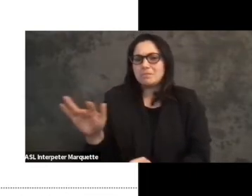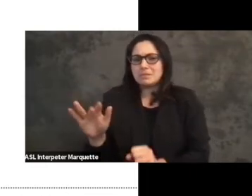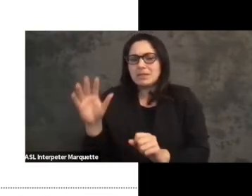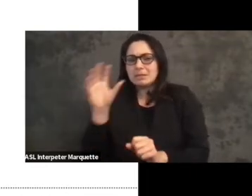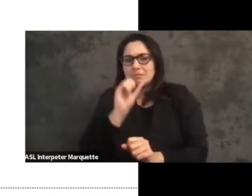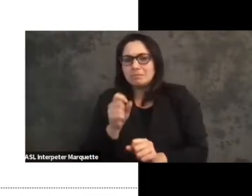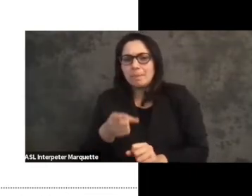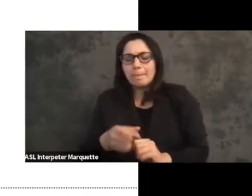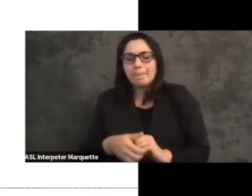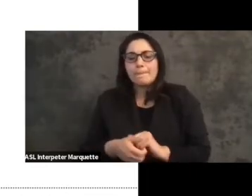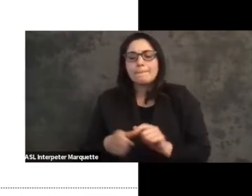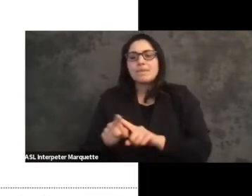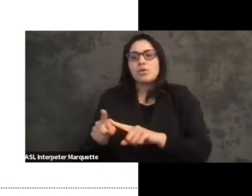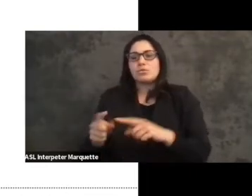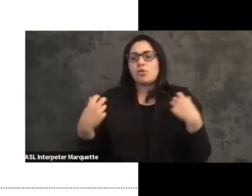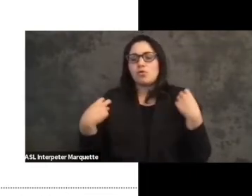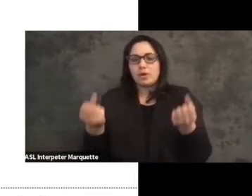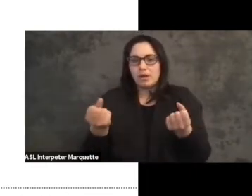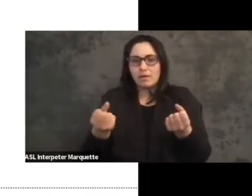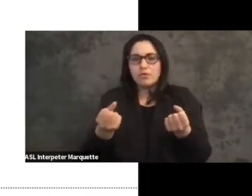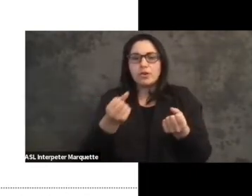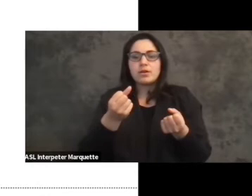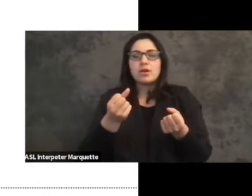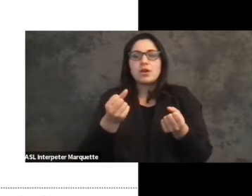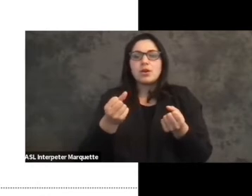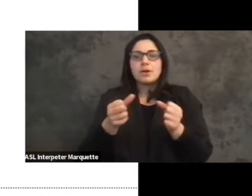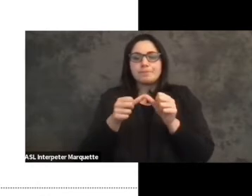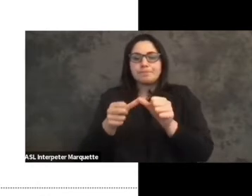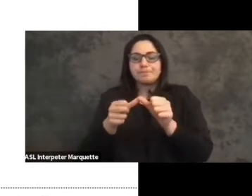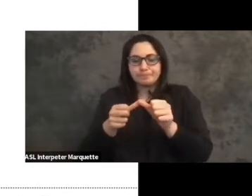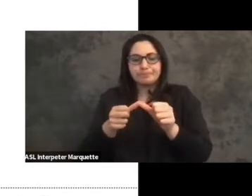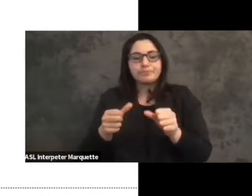national study of COVID recovery in people with HIV funded by amfAR. Dr. Peluso also